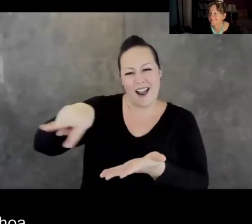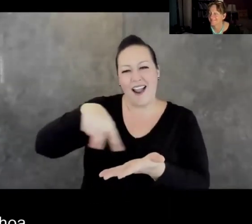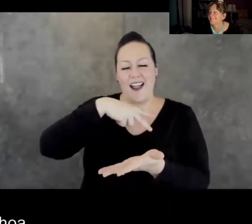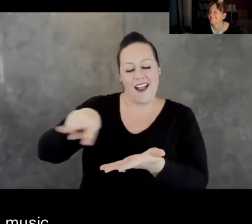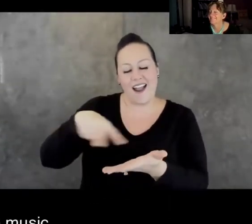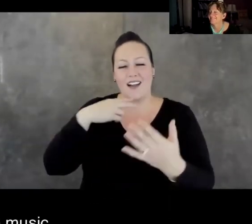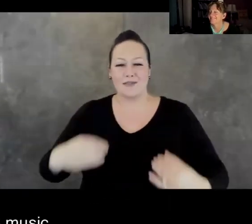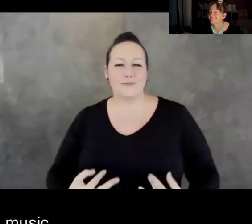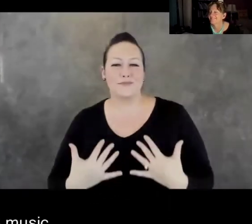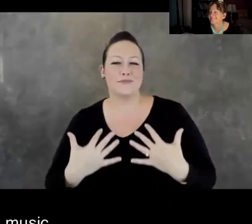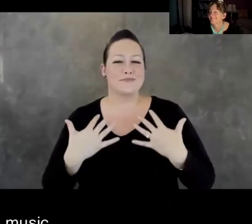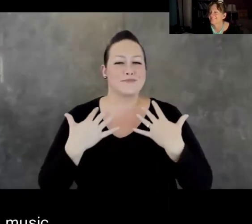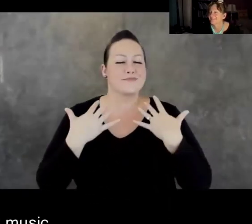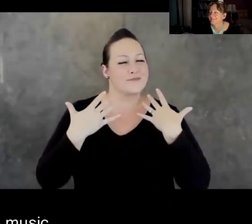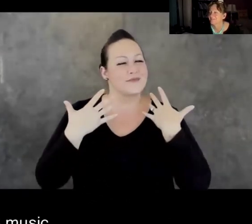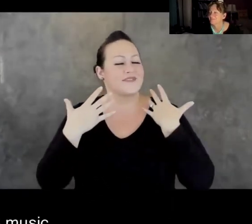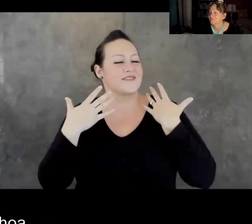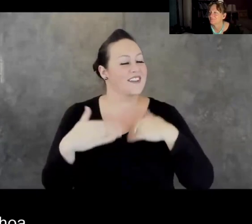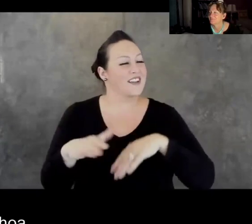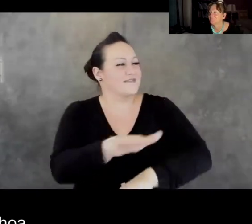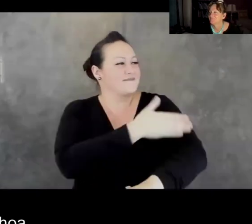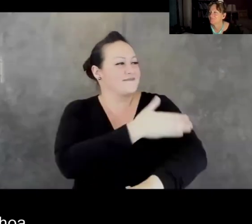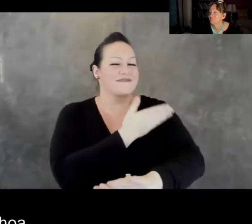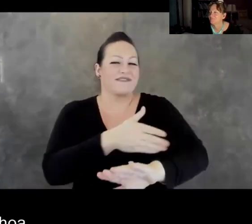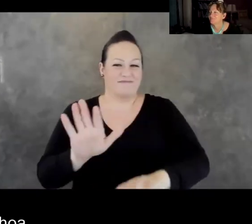Meriah: It should have been the same